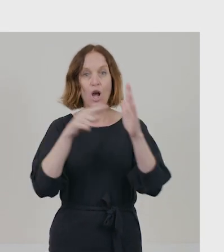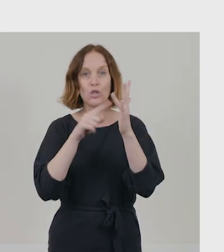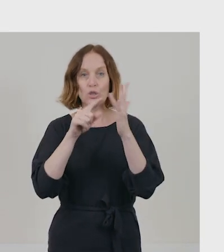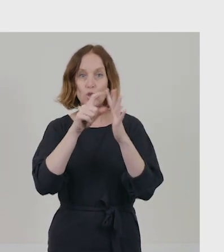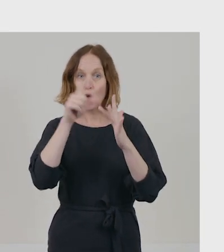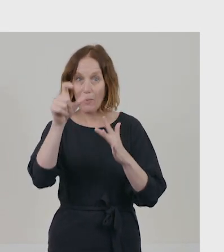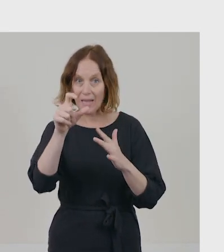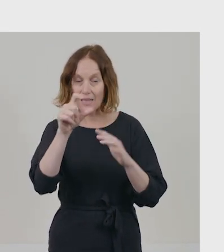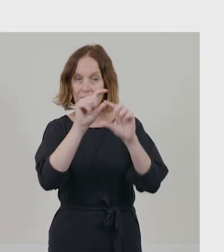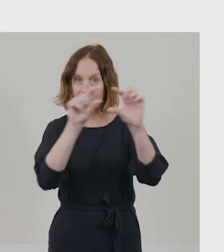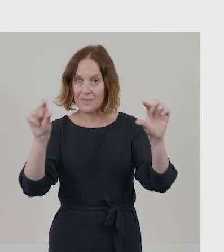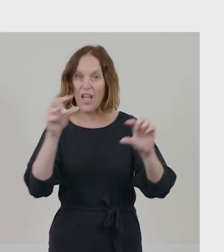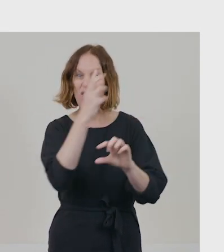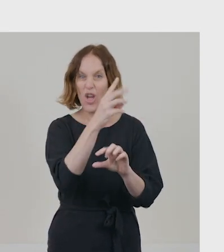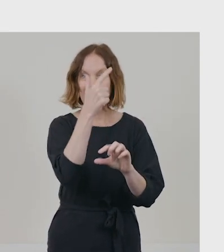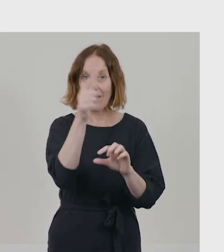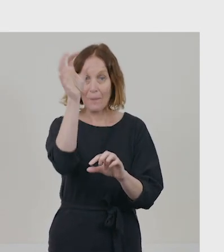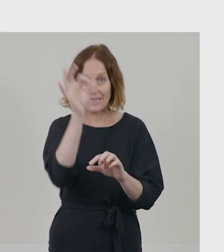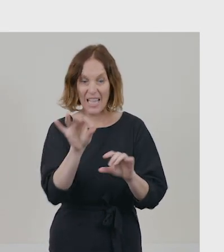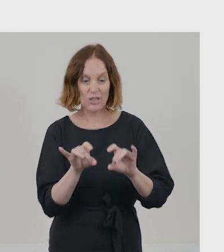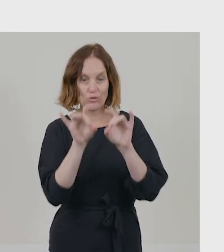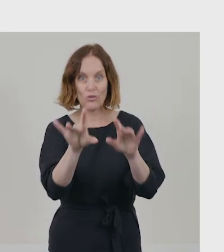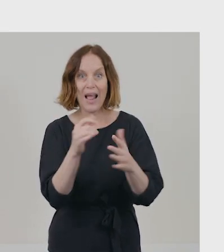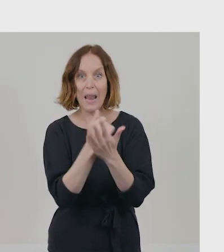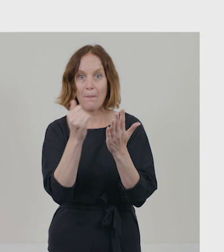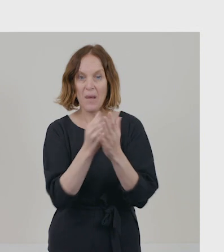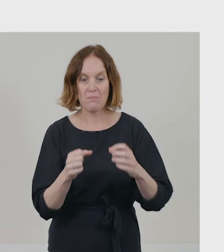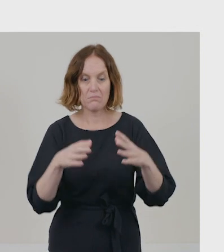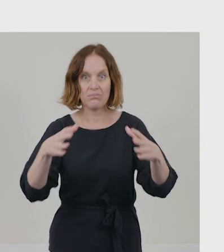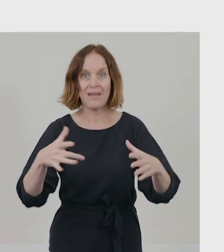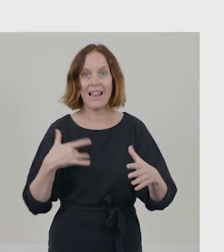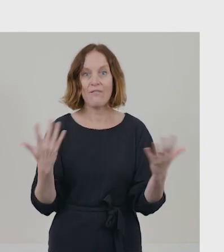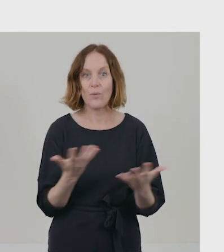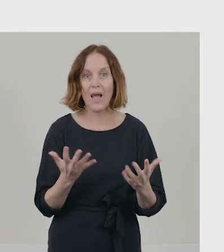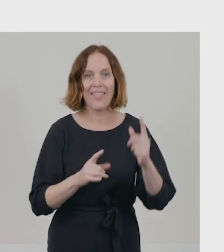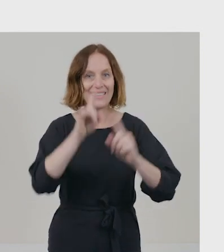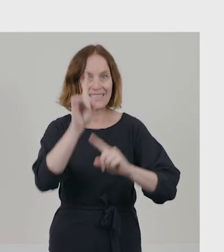In 1870, 37 per cent of Australia's population lived in the cities,